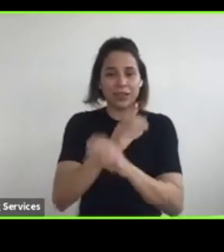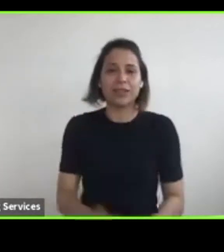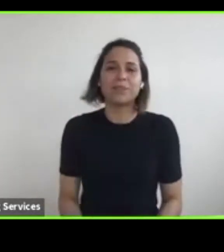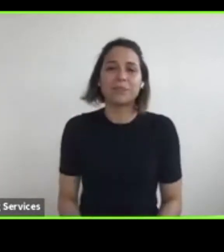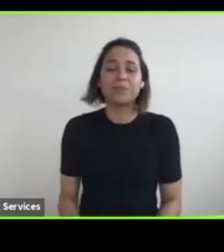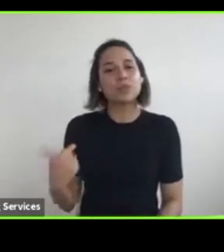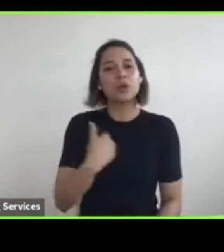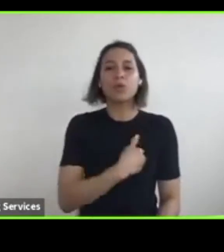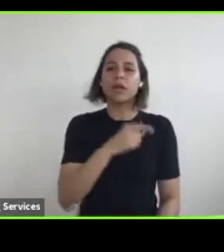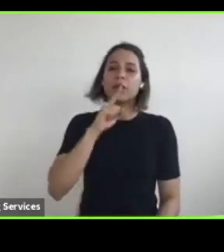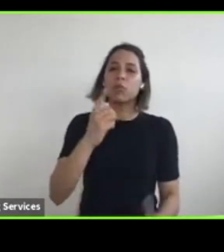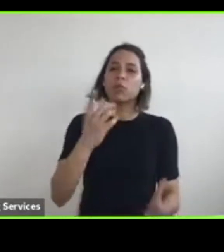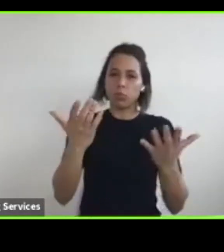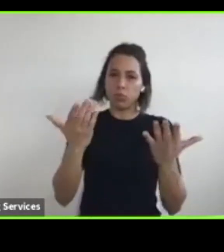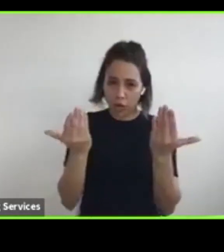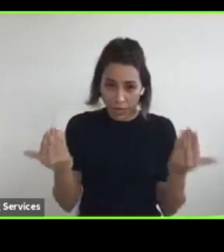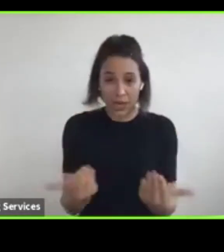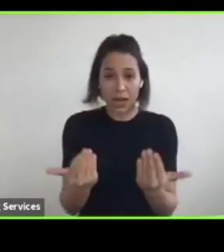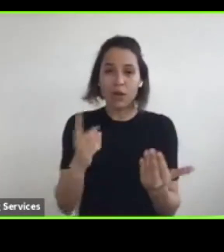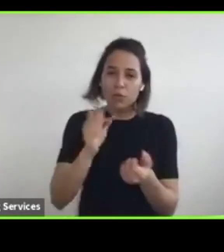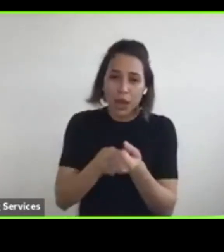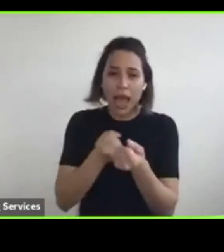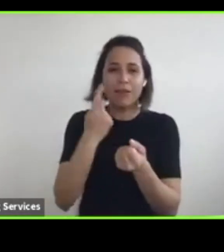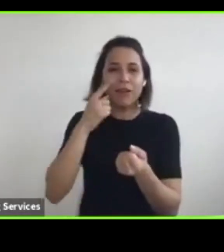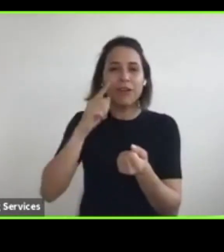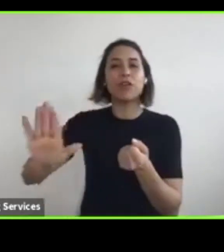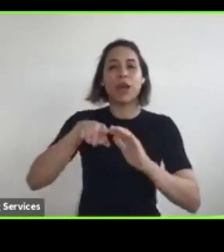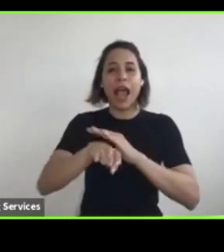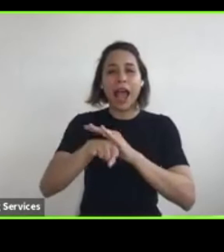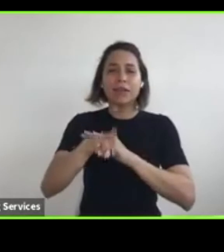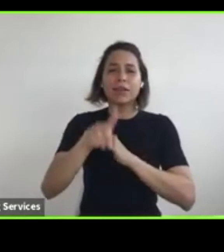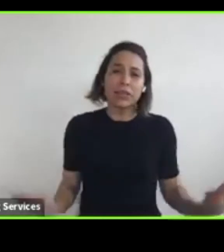ADVOCATING FOR YOUR ACCESS TO ESSENTIAL RESOURCES AND ENSURE THE MEMBERS OF OUR COMMUNITY ARE